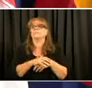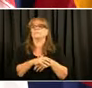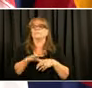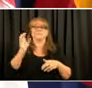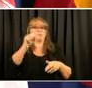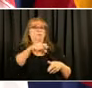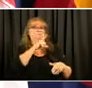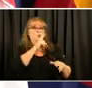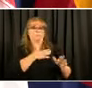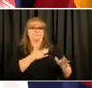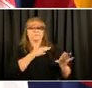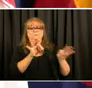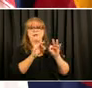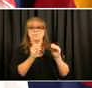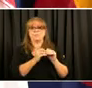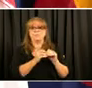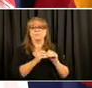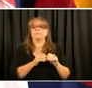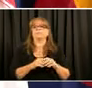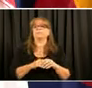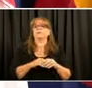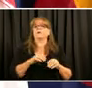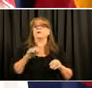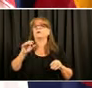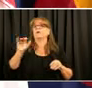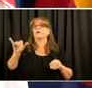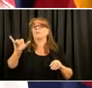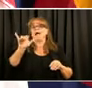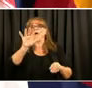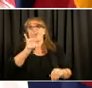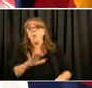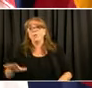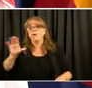you know we we do know that there is risk of in transmission we see the greatest risk of